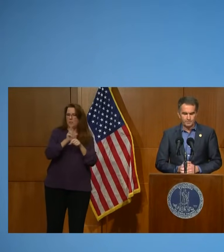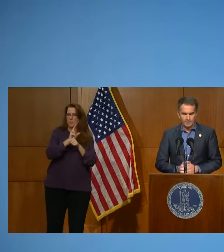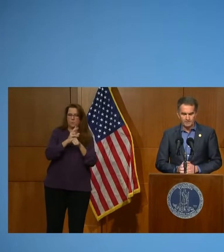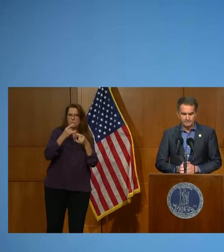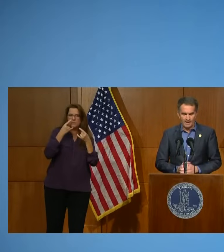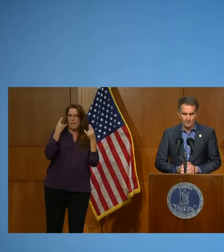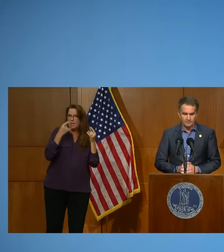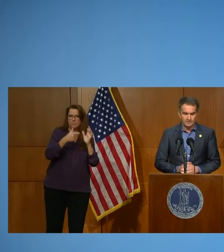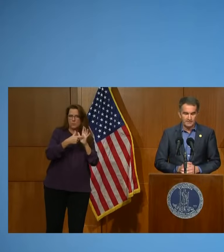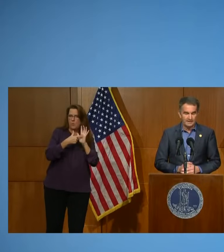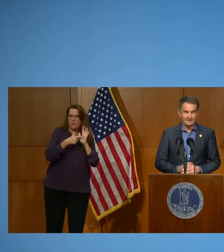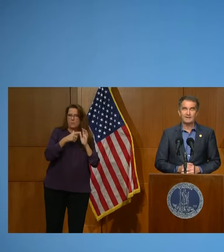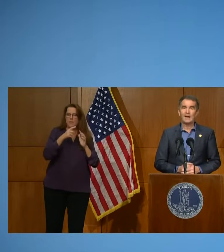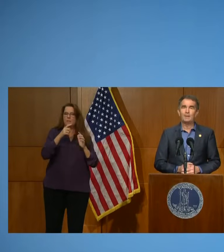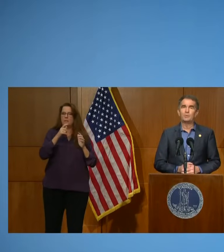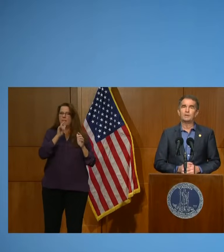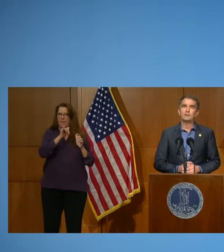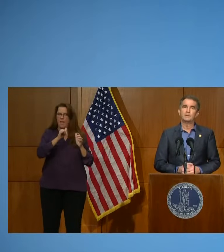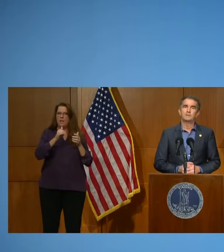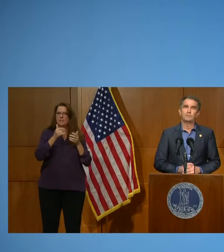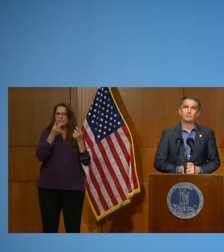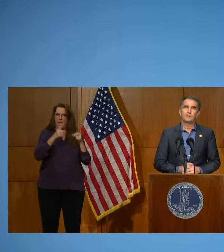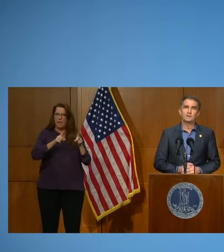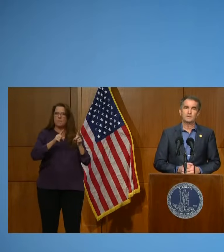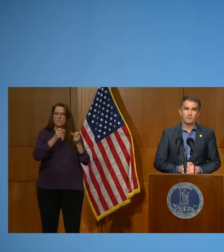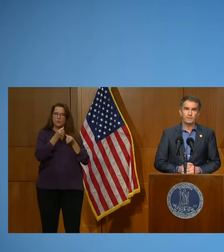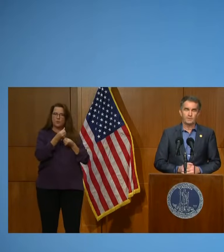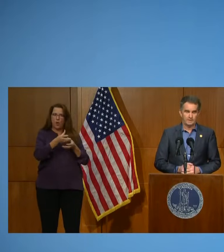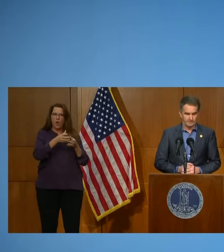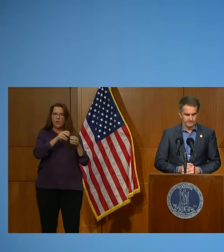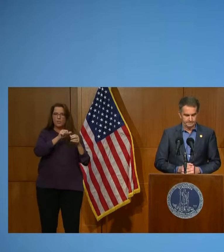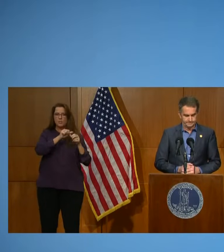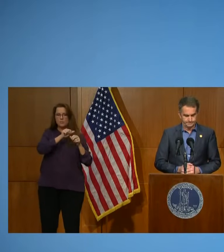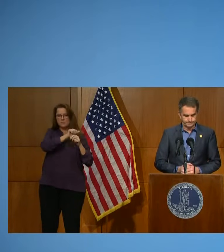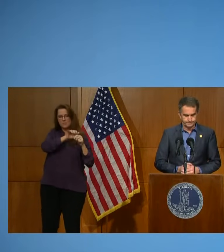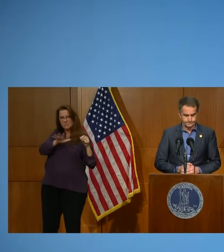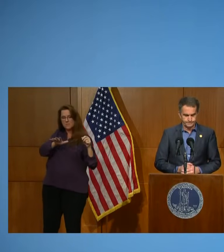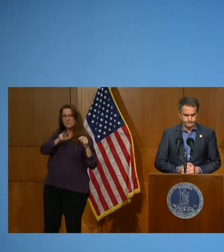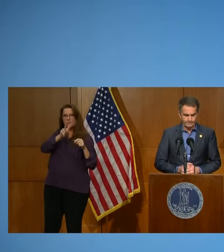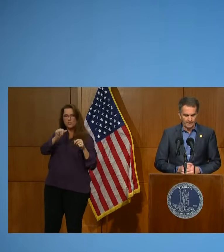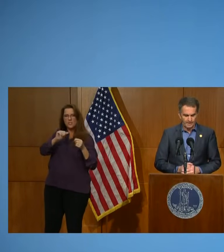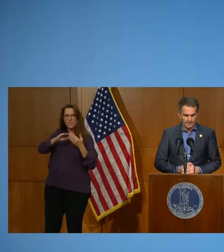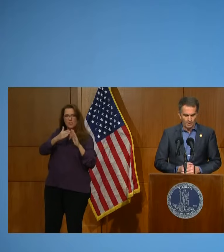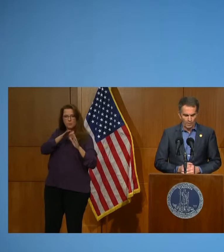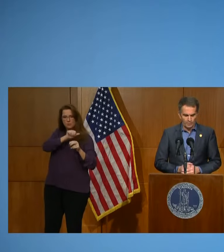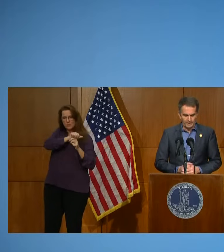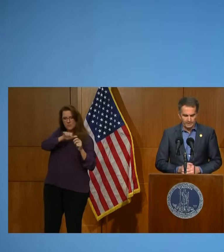BELIEVE TENNESSEE'S LACK OF A MASK REQUIREMENT AND OTHER RESTRICTIONS HAS INCREASED TO SPREAD OF THE VIRUS IN